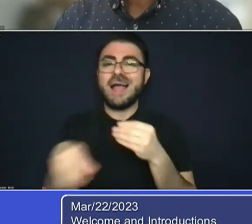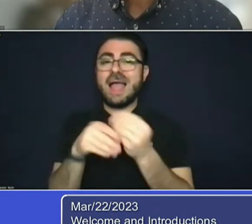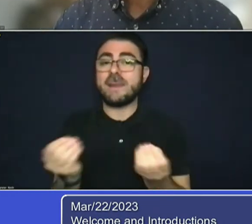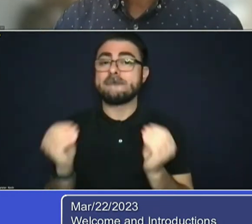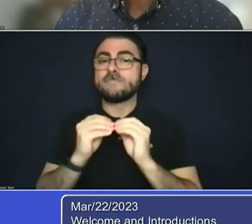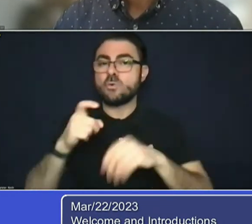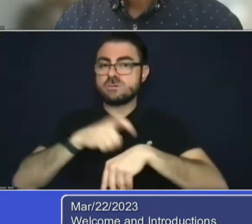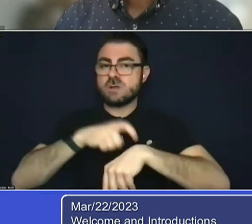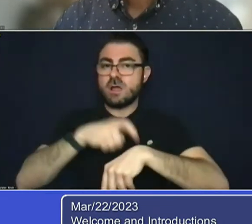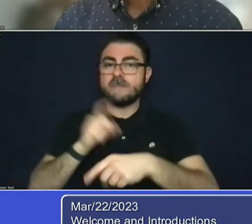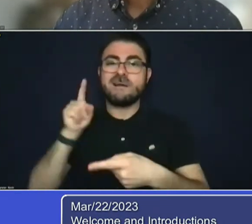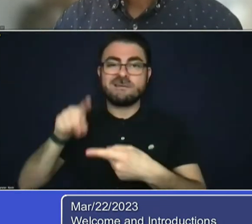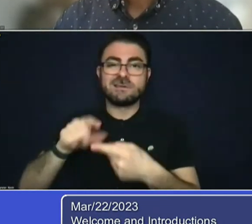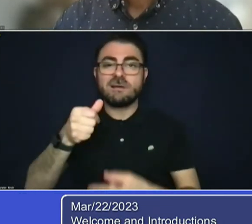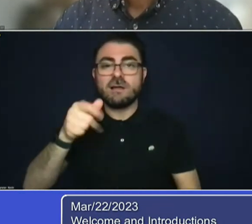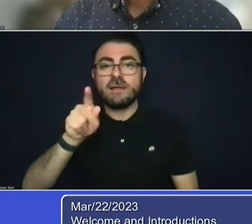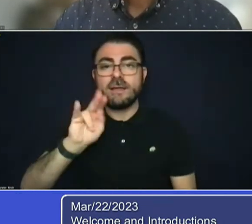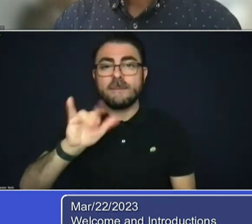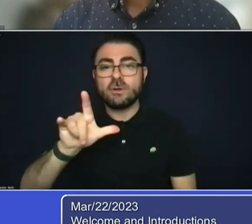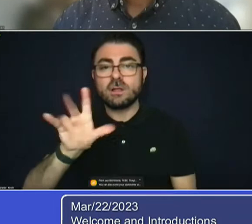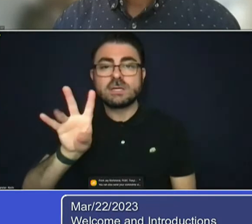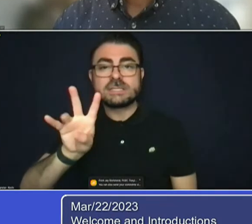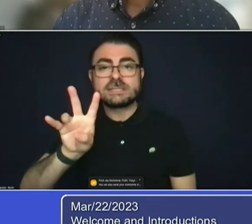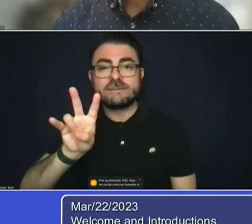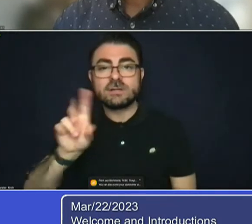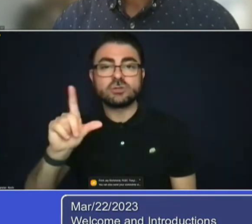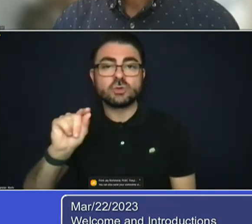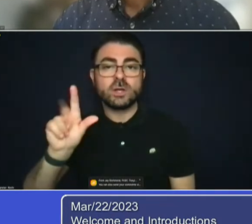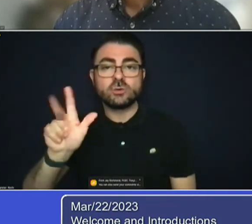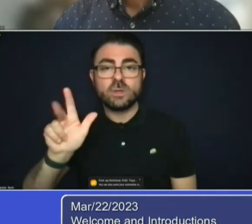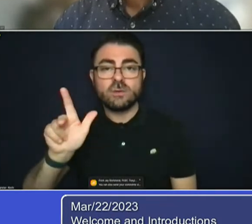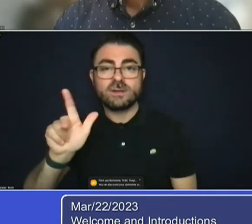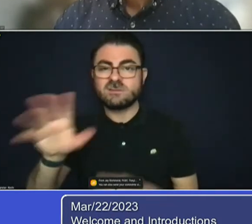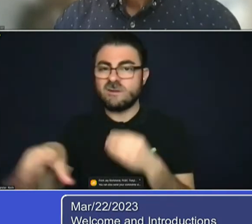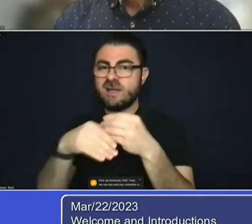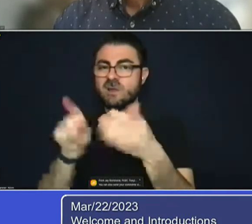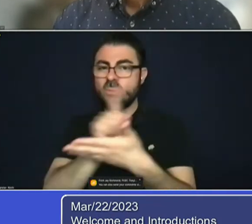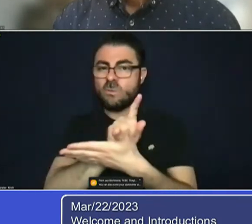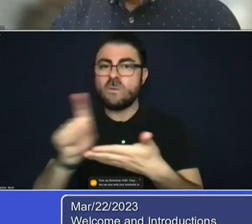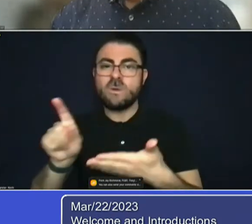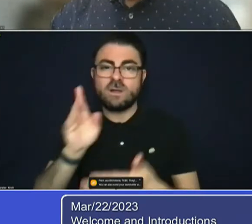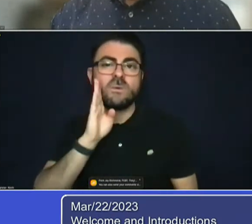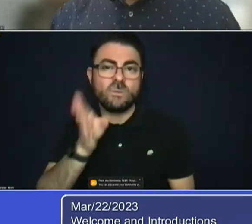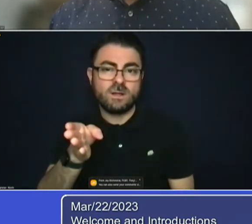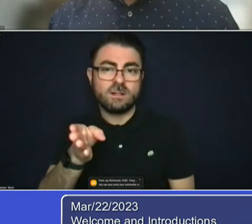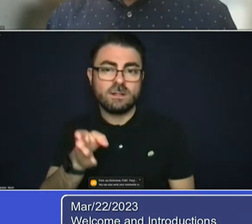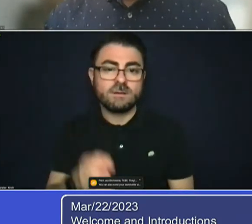FEEDBACK IS USING THE SURVEY. IT SAYS HERE MARCH 31, BUT WE'RE